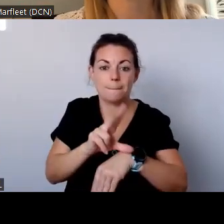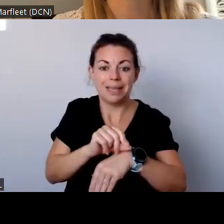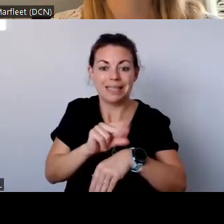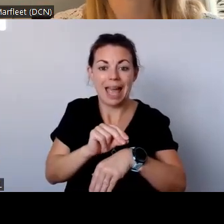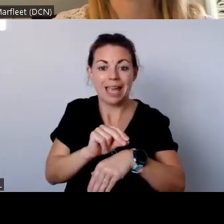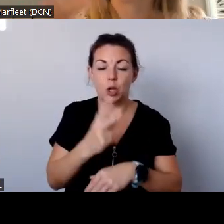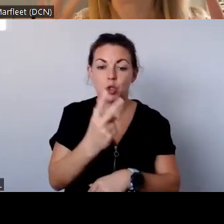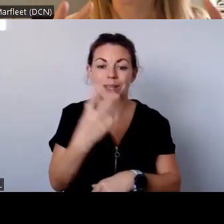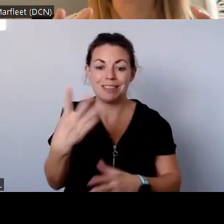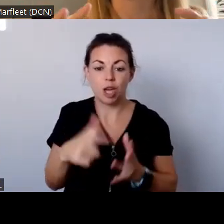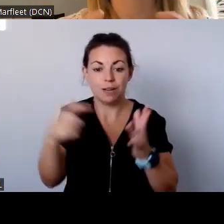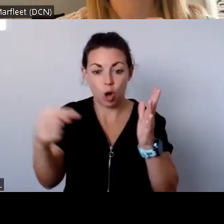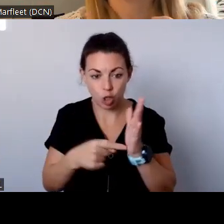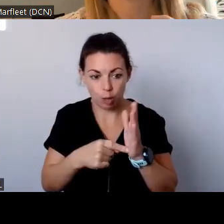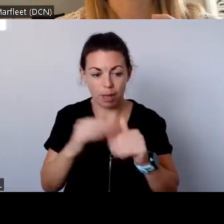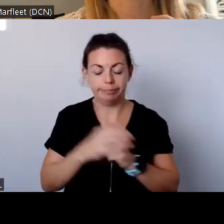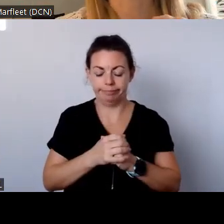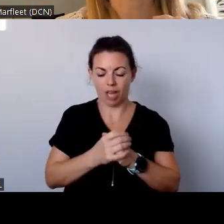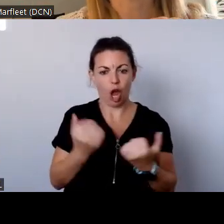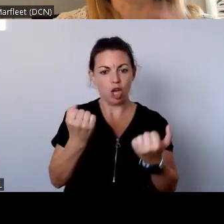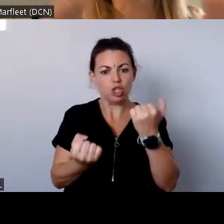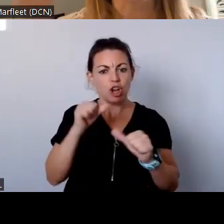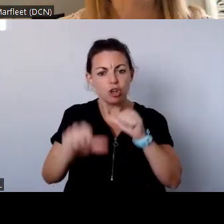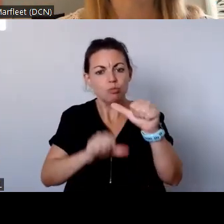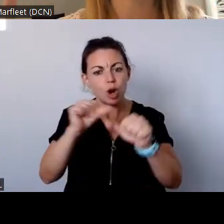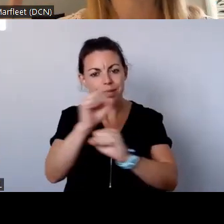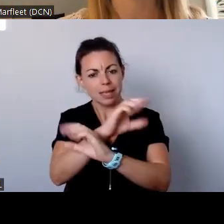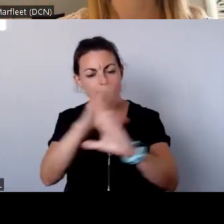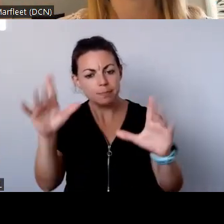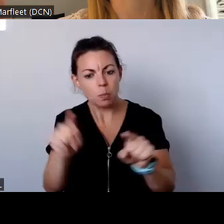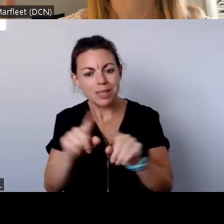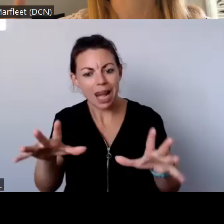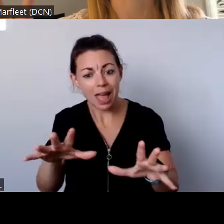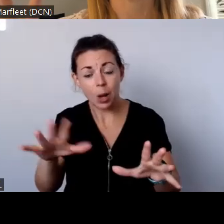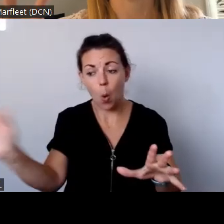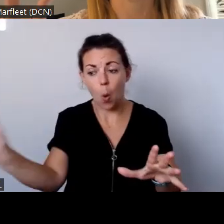Just to explain the judging process, all of those entries that we receive will be scored.